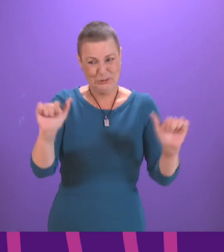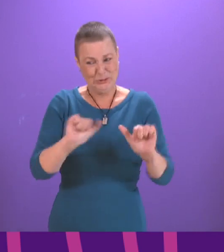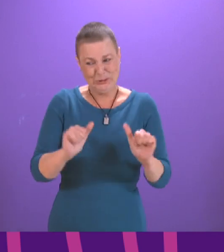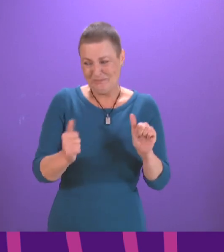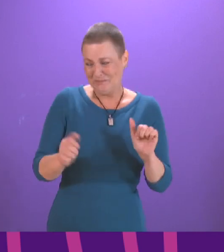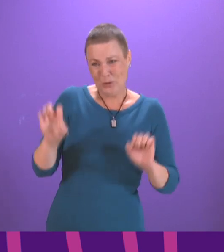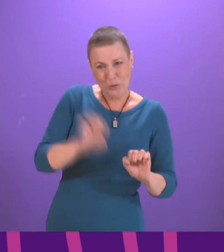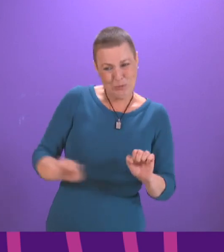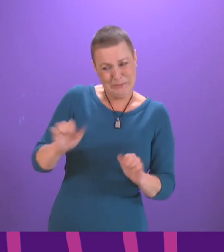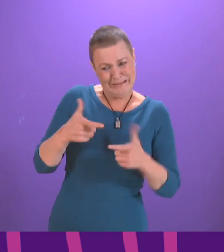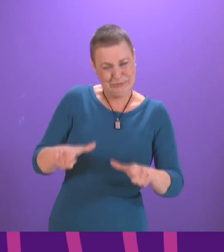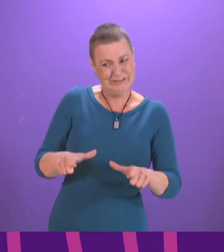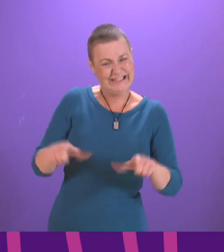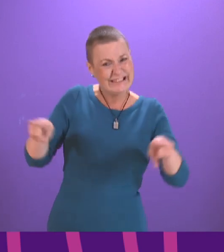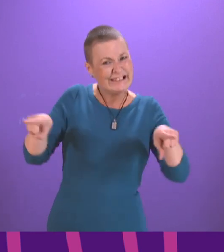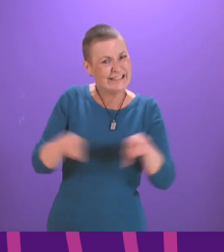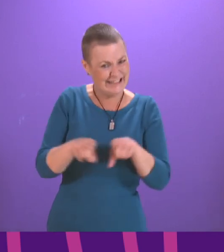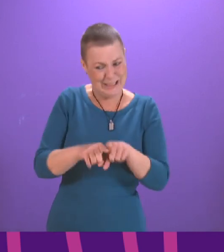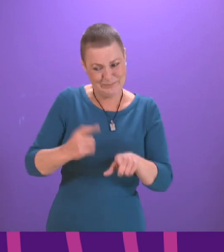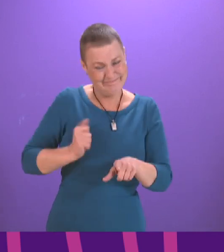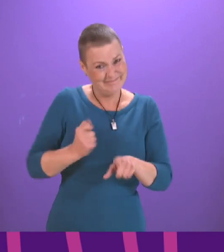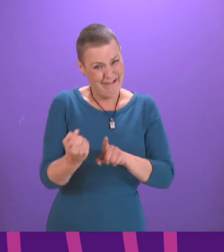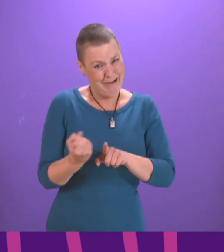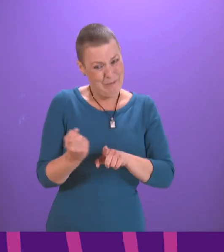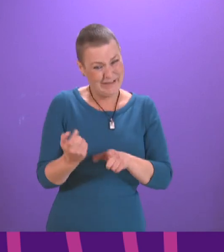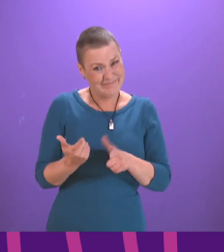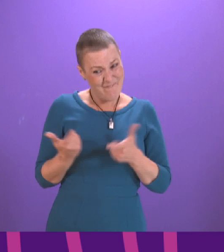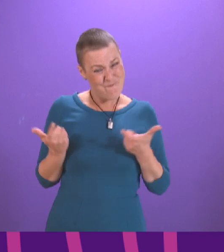countries are moving more in the direction of full lockdown in the face of a second wave